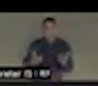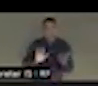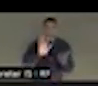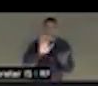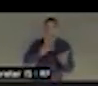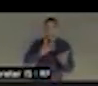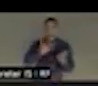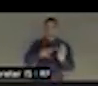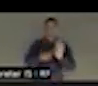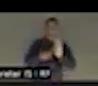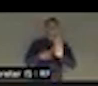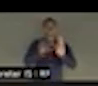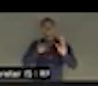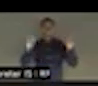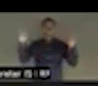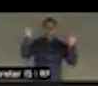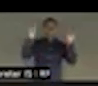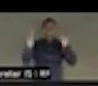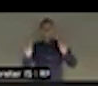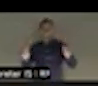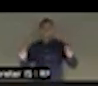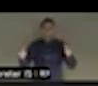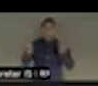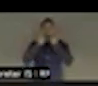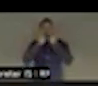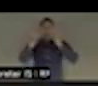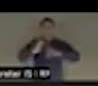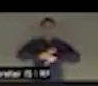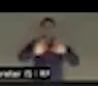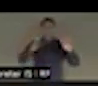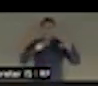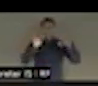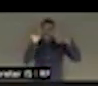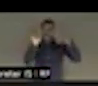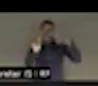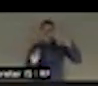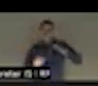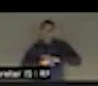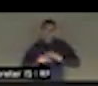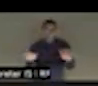important, we spell it out and post it also in the chat. Now that the chat works, which is good.